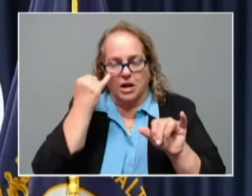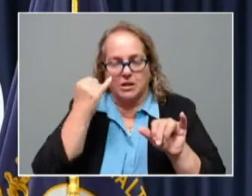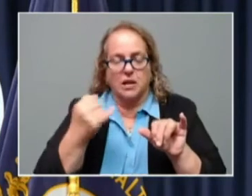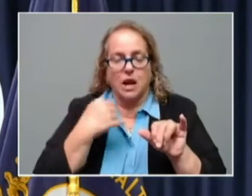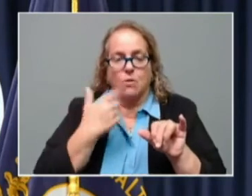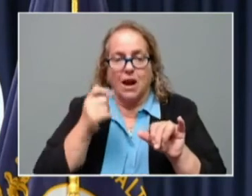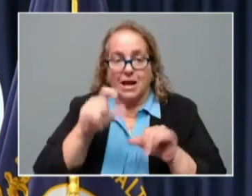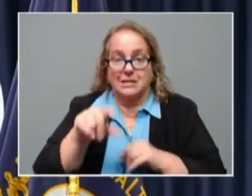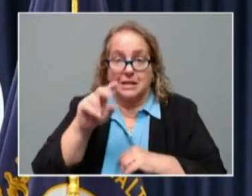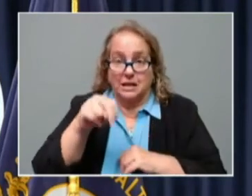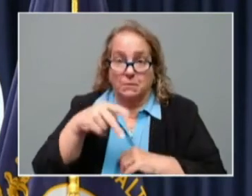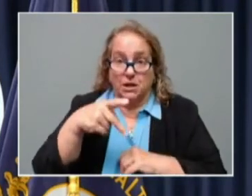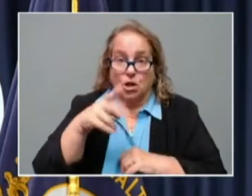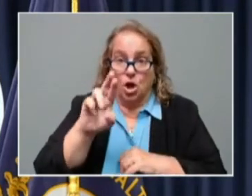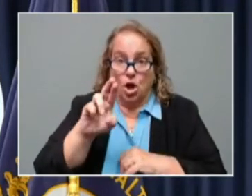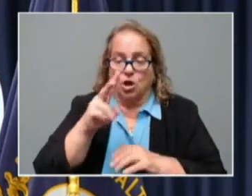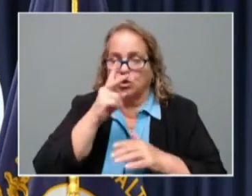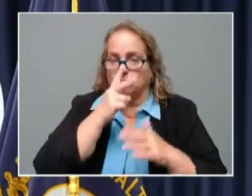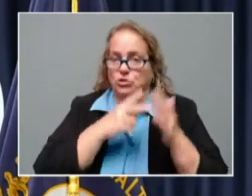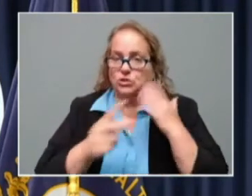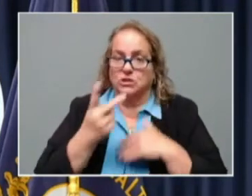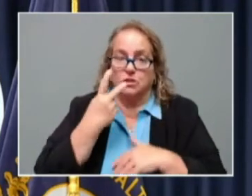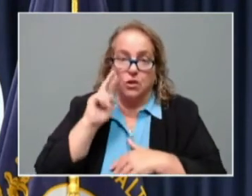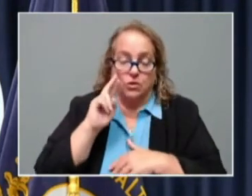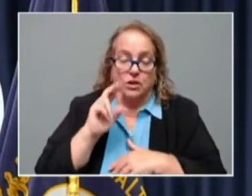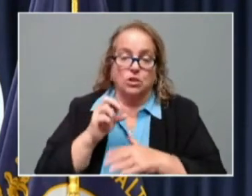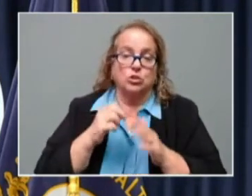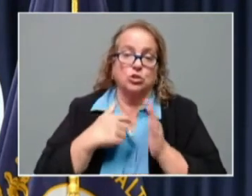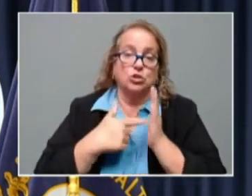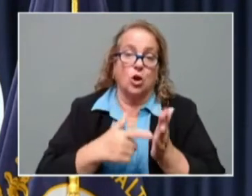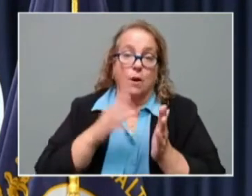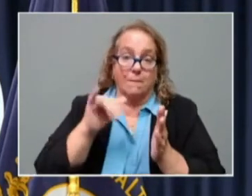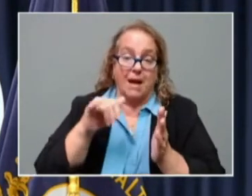projections the other day showing that by next March daily cases should be